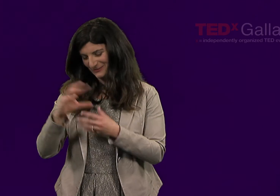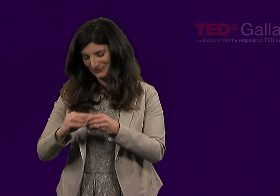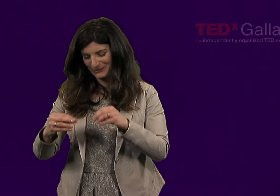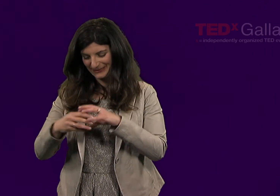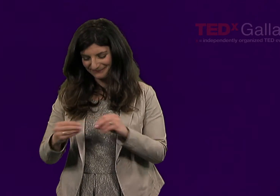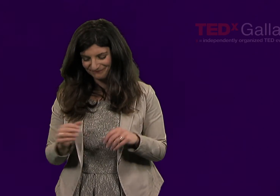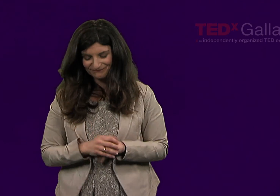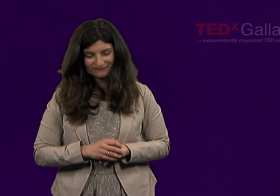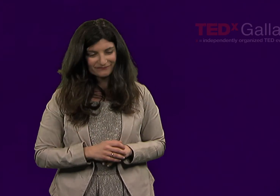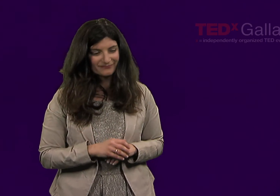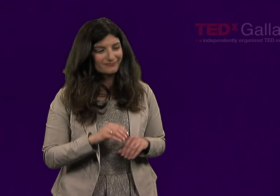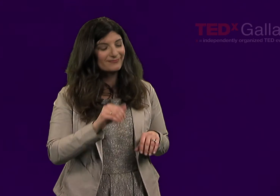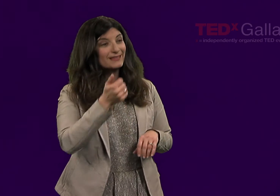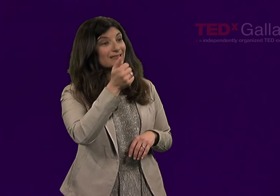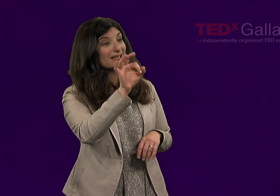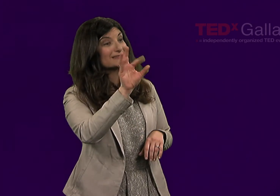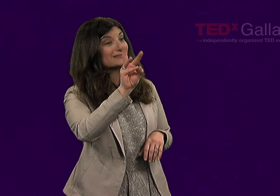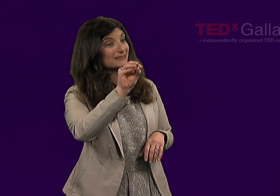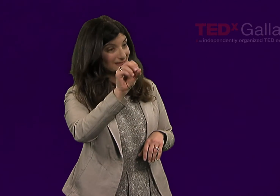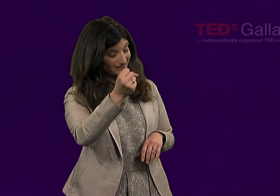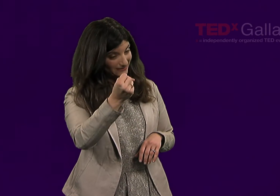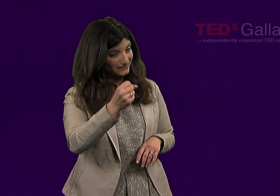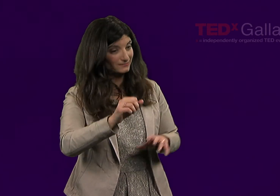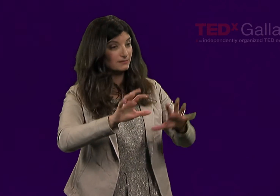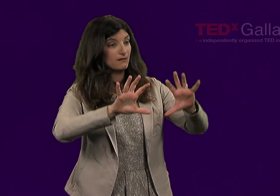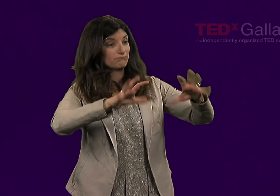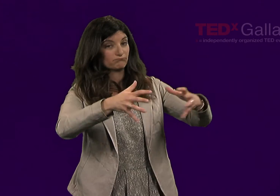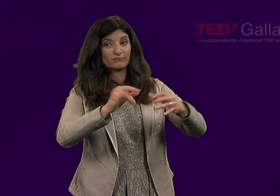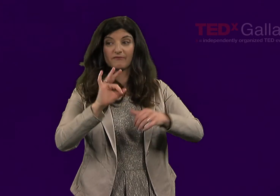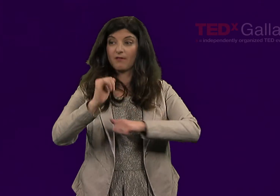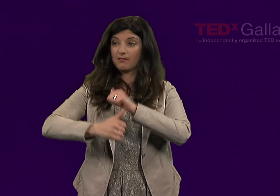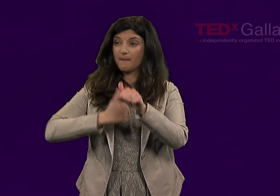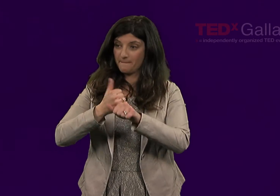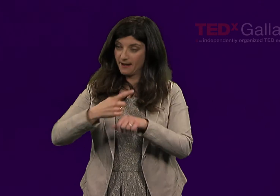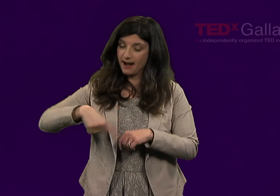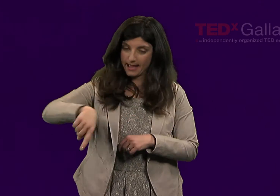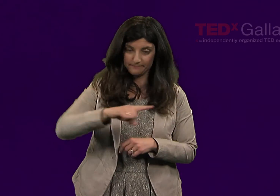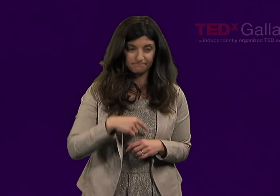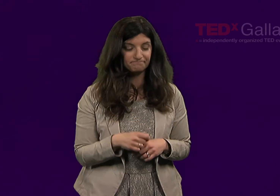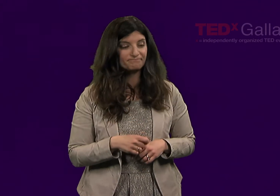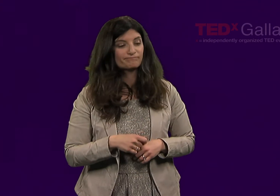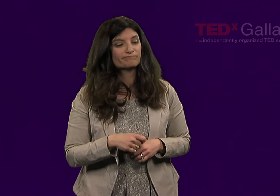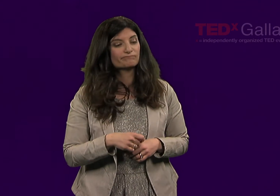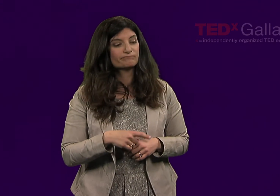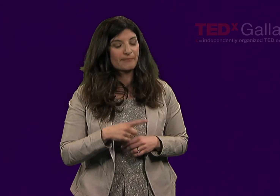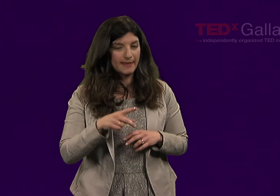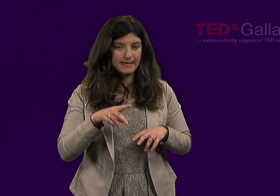but I did want to share one particularly important to me. Back in the 1960s, there were a group of alumni who came together